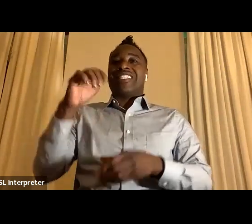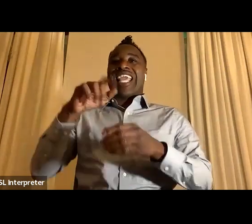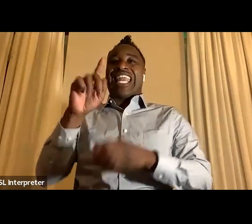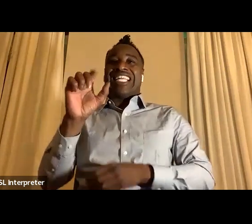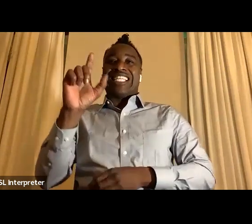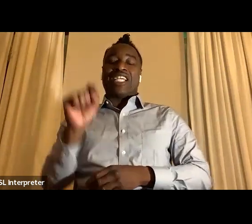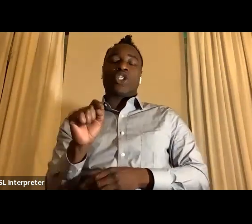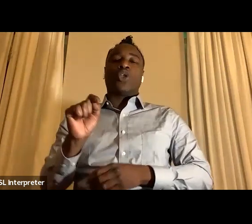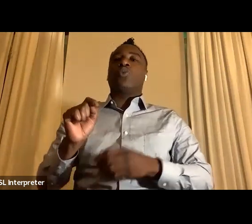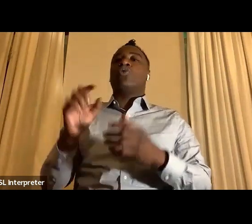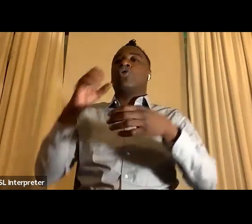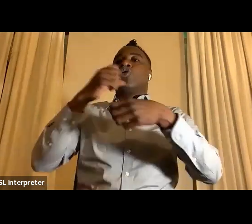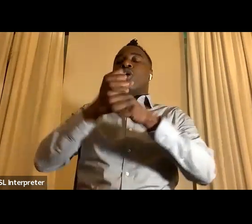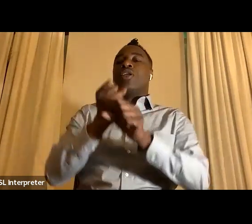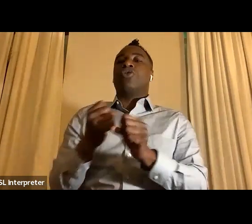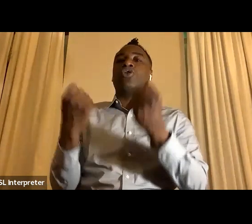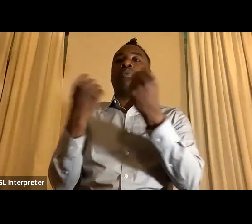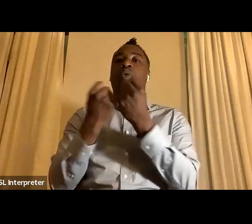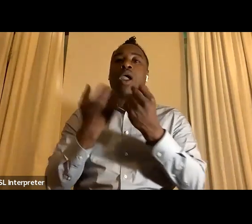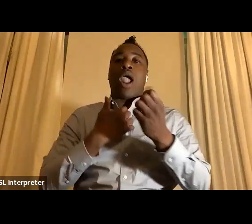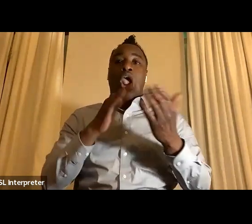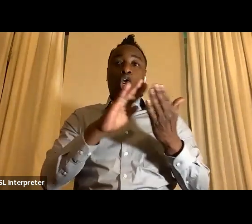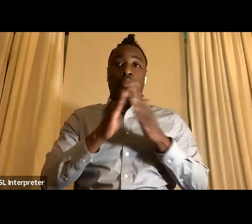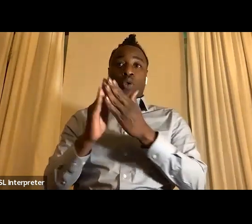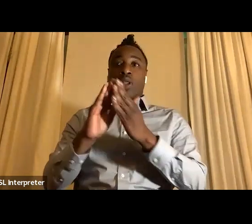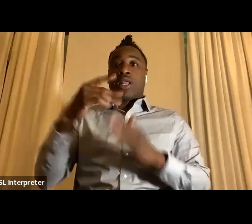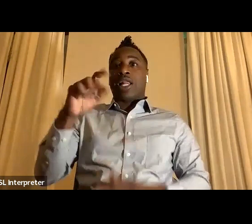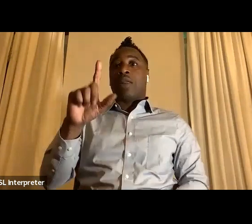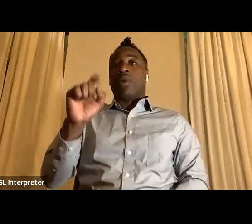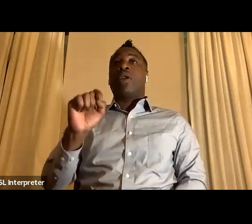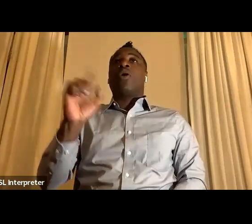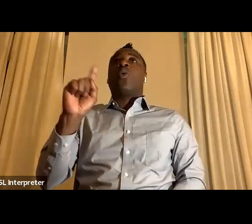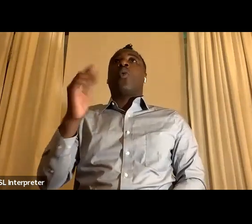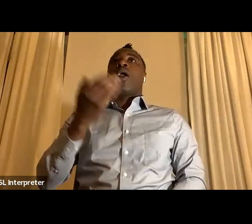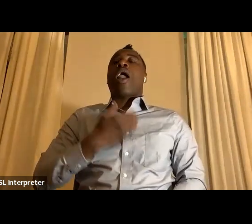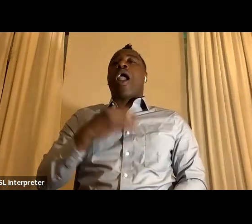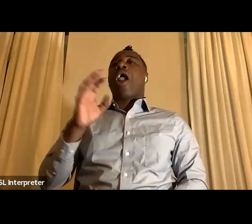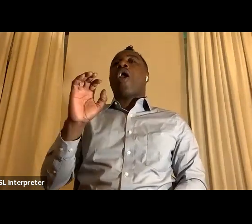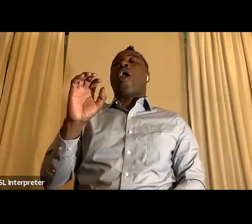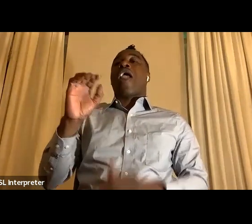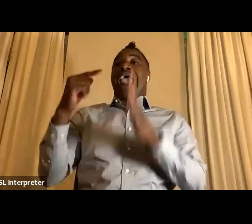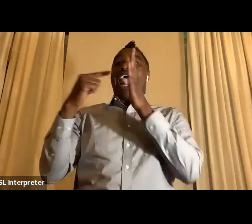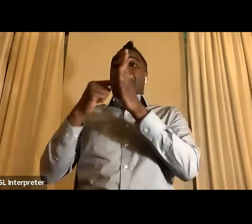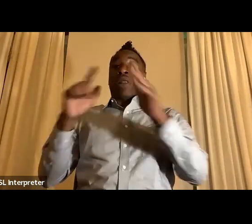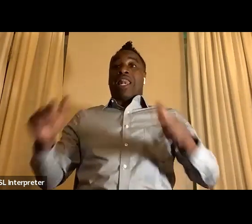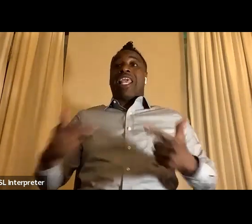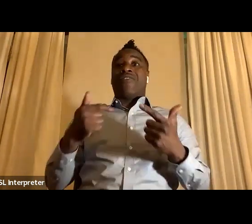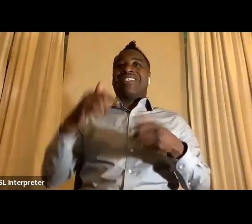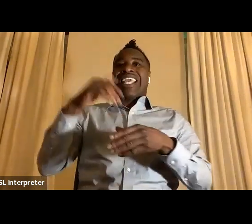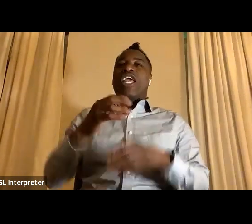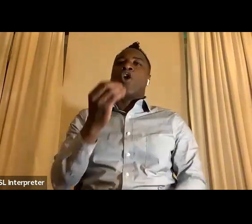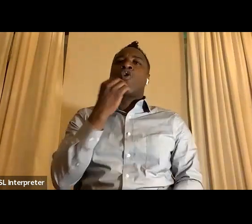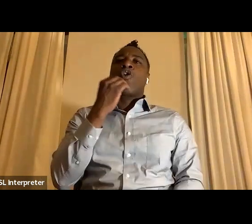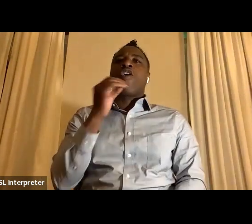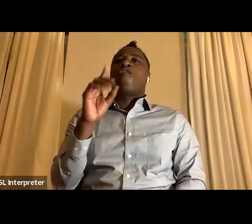and supporting our community. The place where our exhibition lives is in a food desert, along with most of Baltimore City.